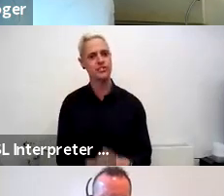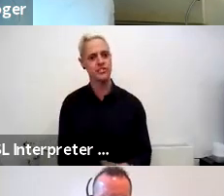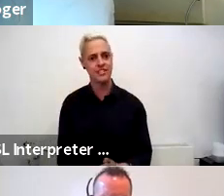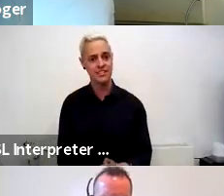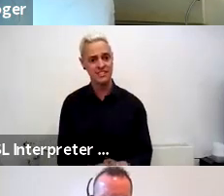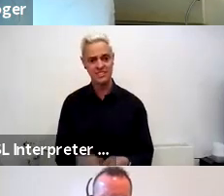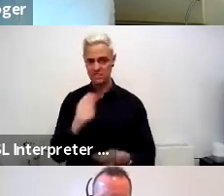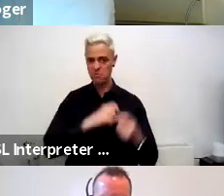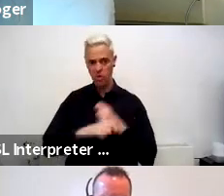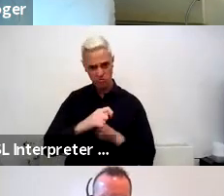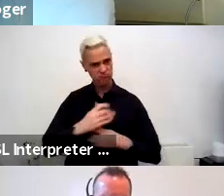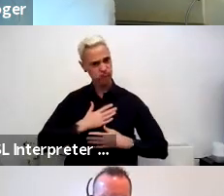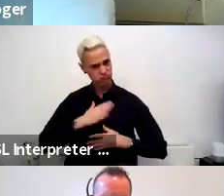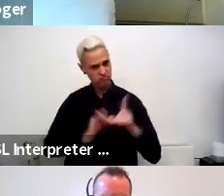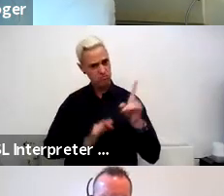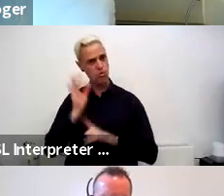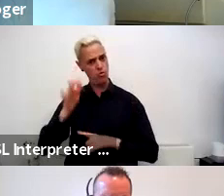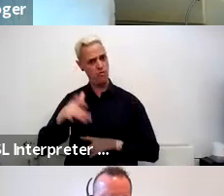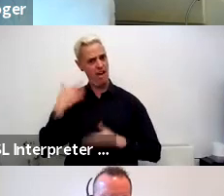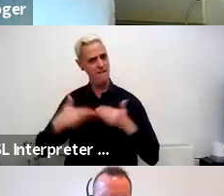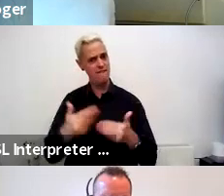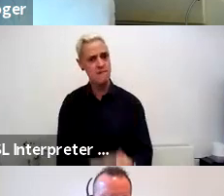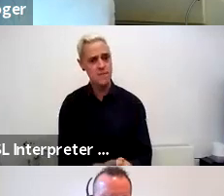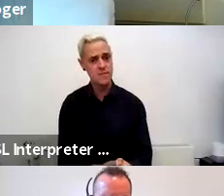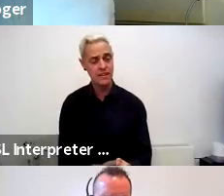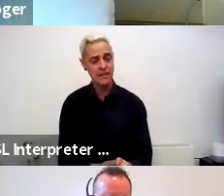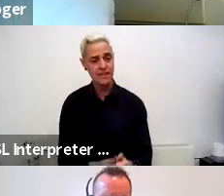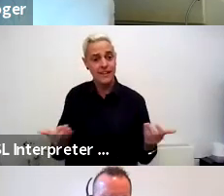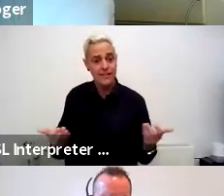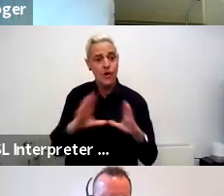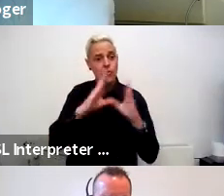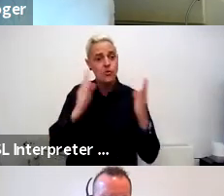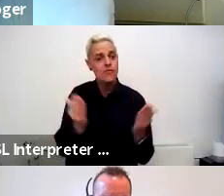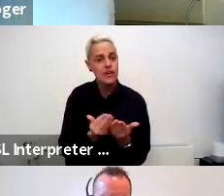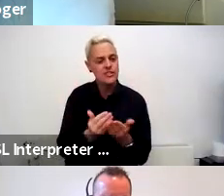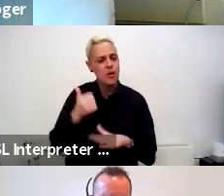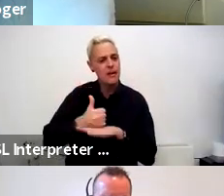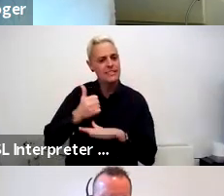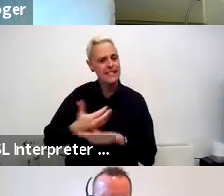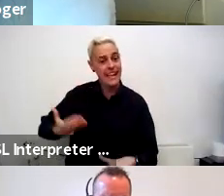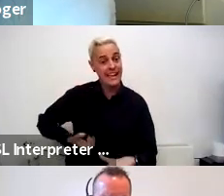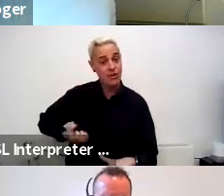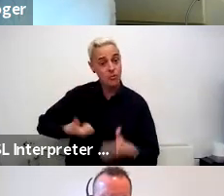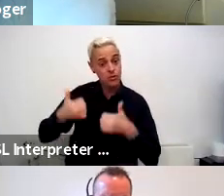To make their lives better. And if the universal basic income is the way to do that, then so be it.